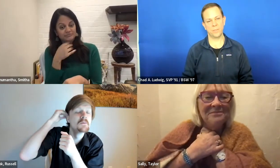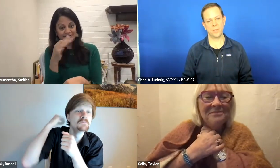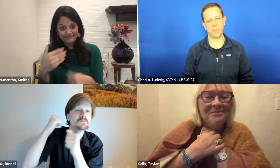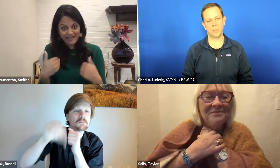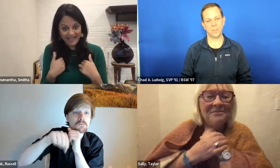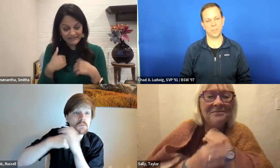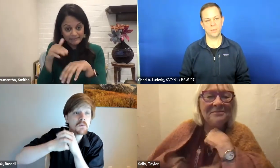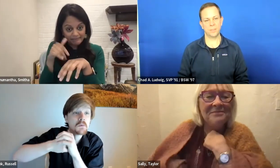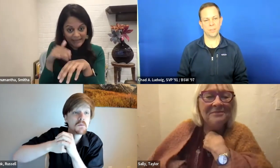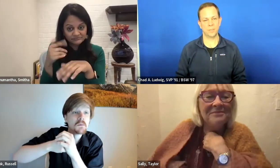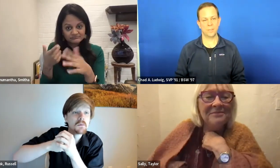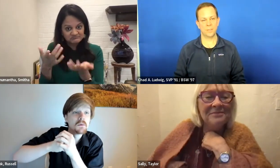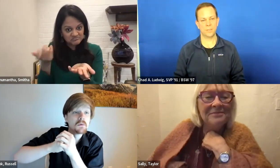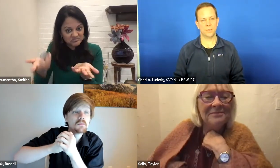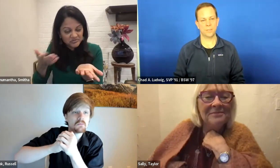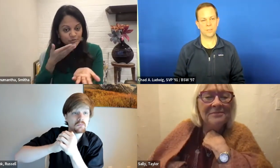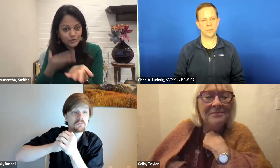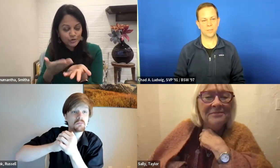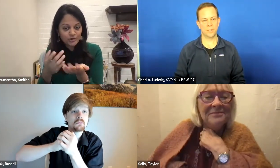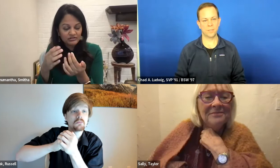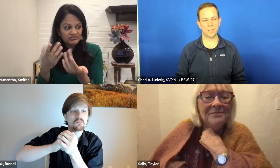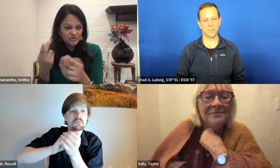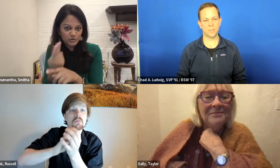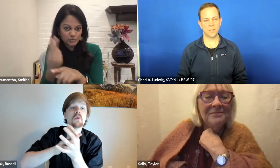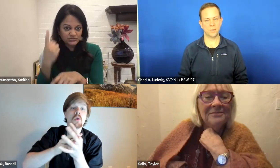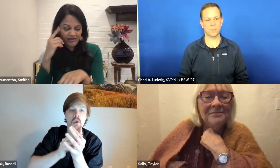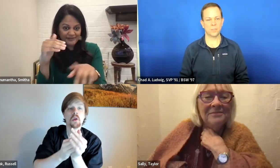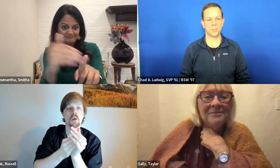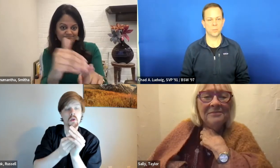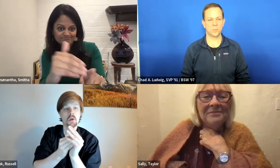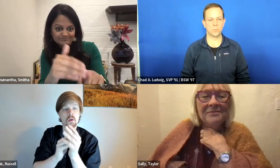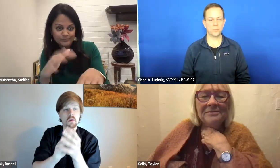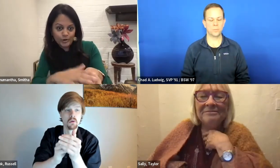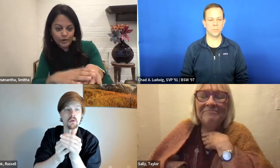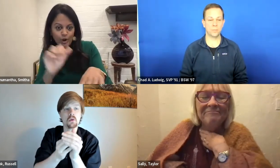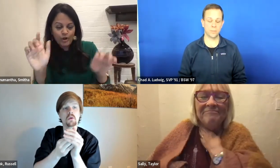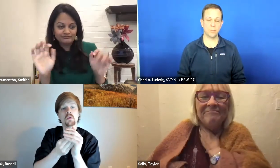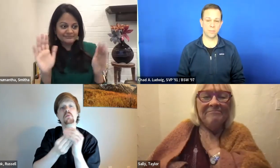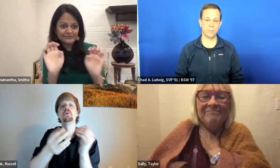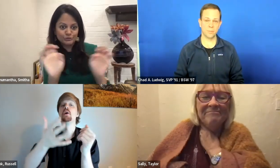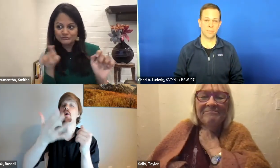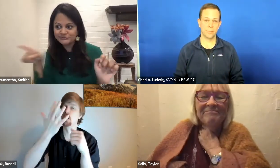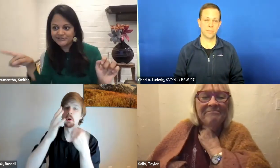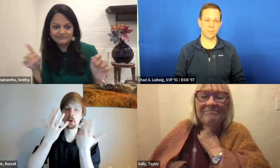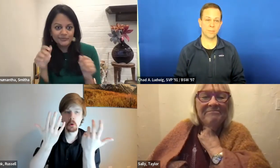So that makes me think, does having pets-- do you think that's a good use of maybe an alert animal